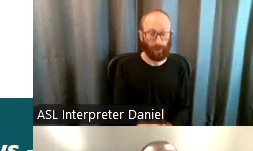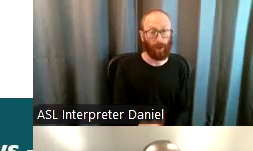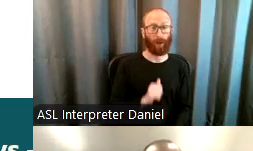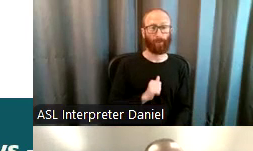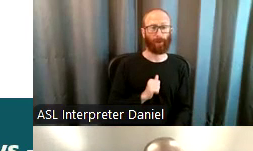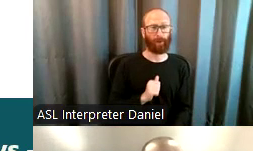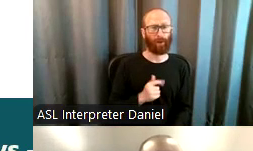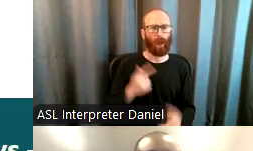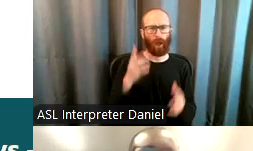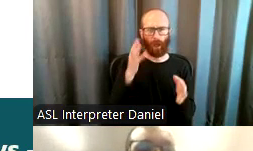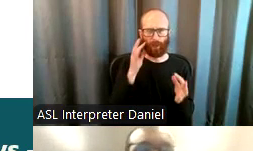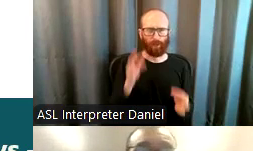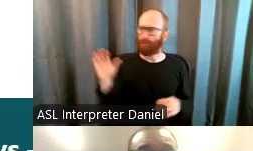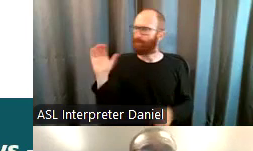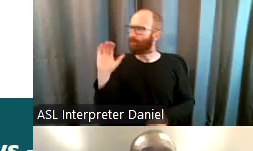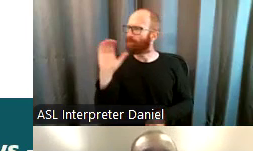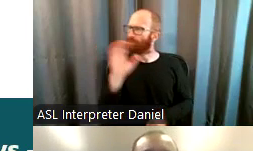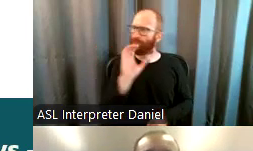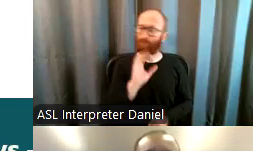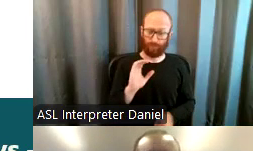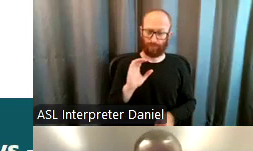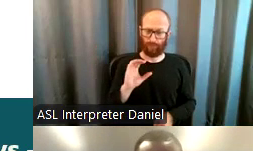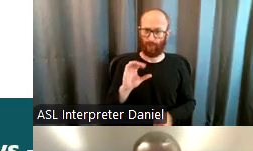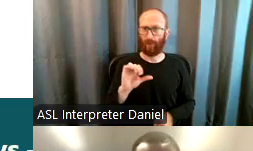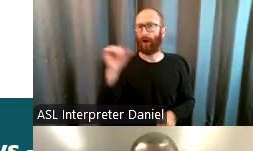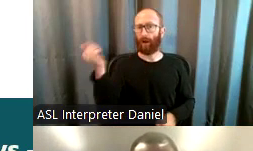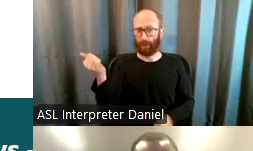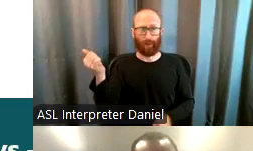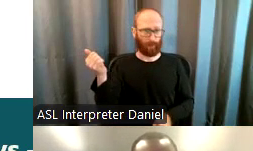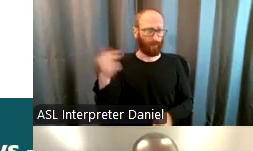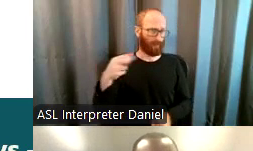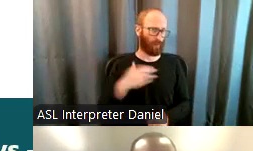high school in my district that did have a colon arts program um that I actually had to